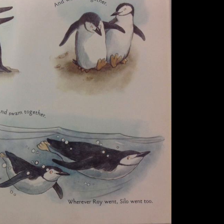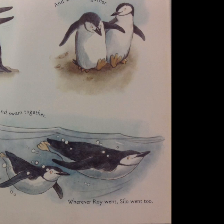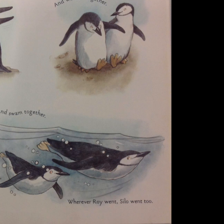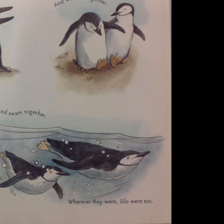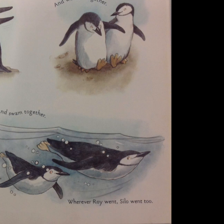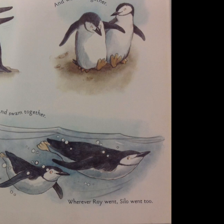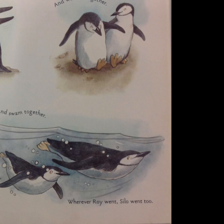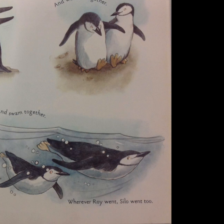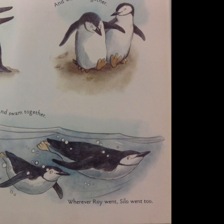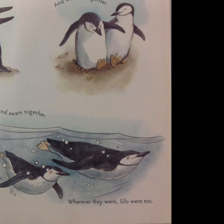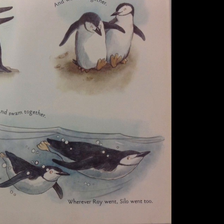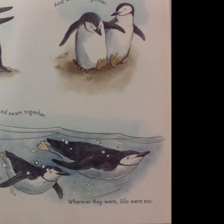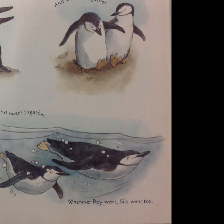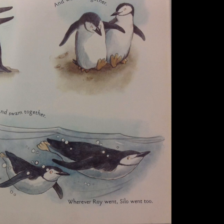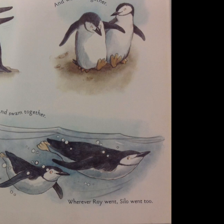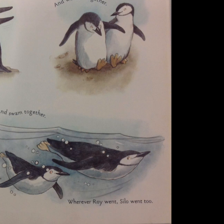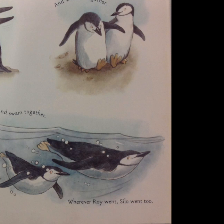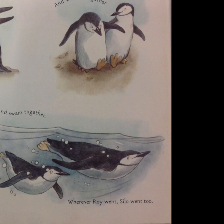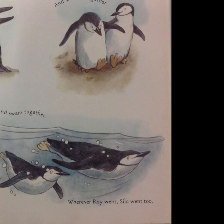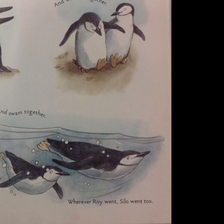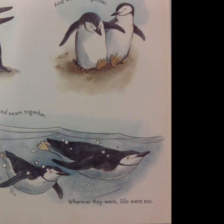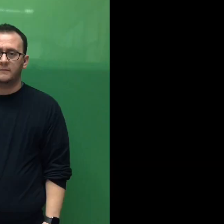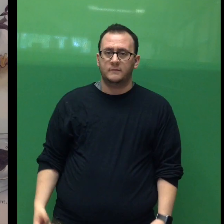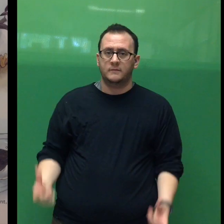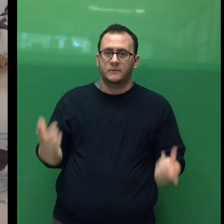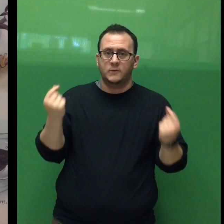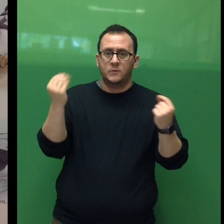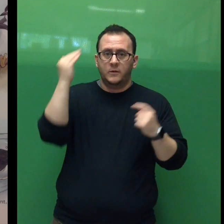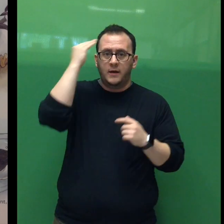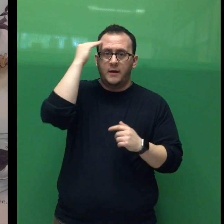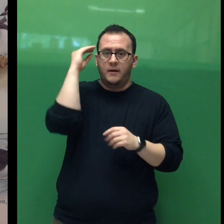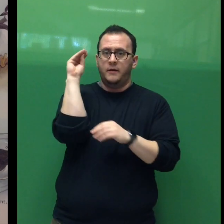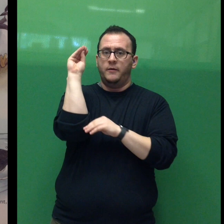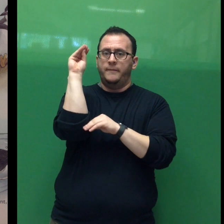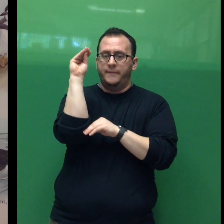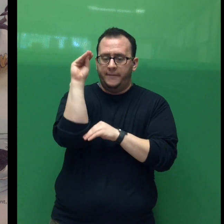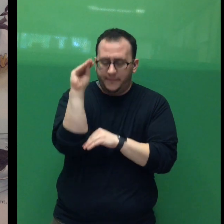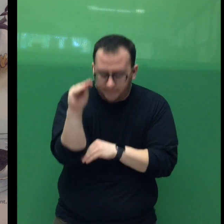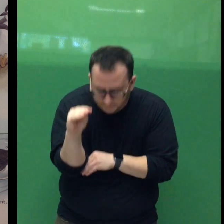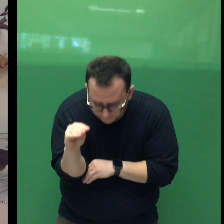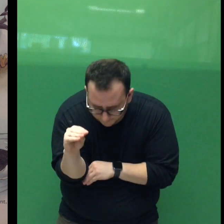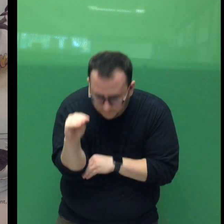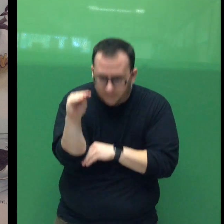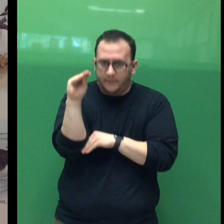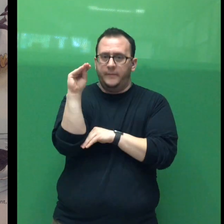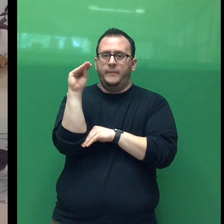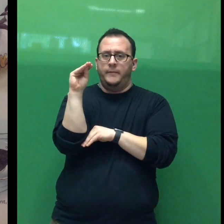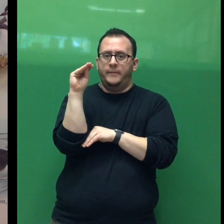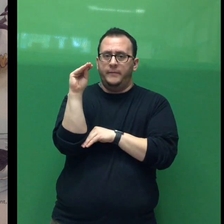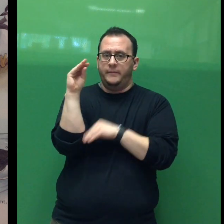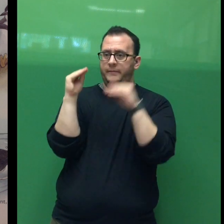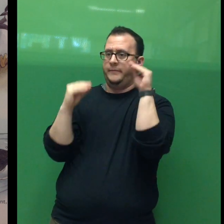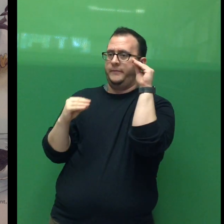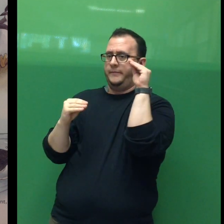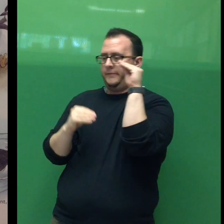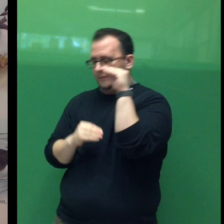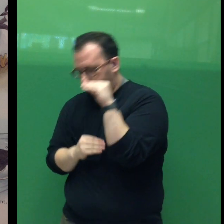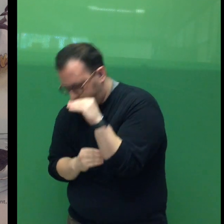and Silo swimming underwater. The screen splits. On the left the previously described picture.